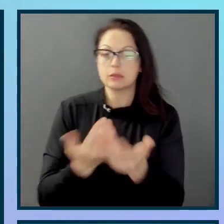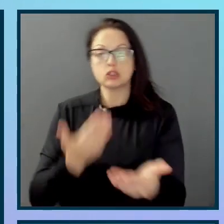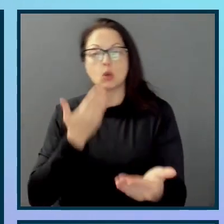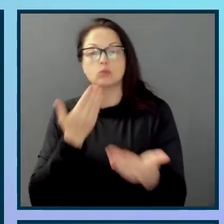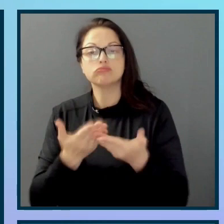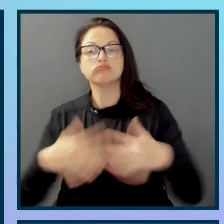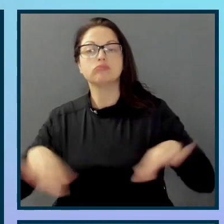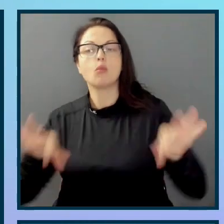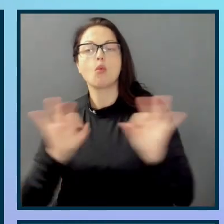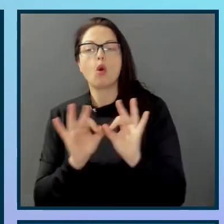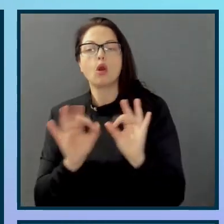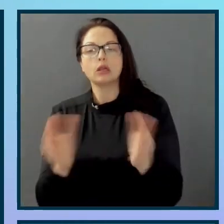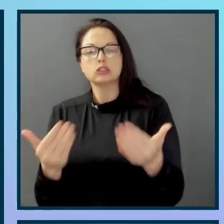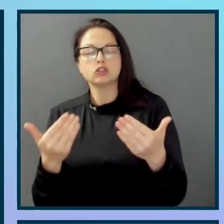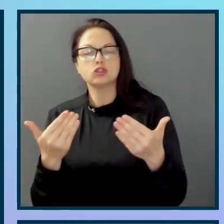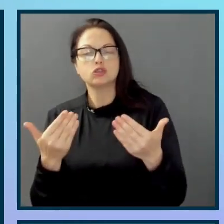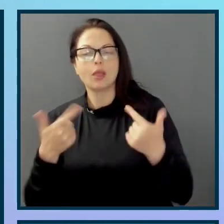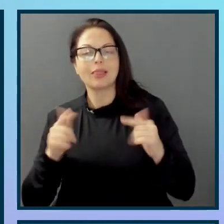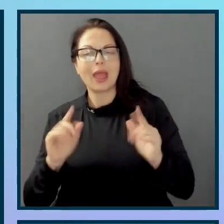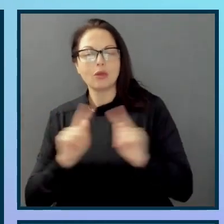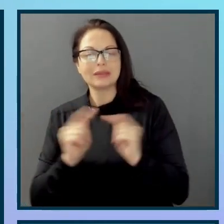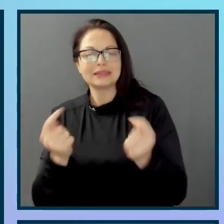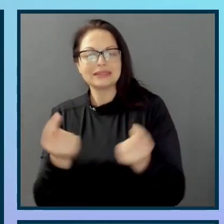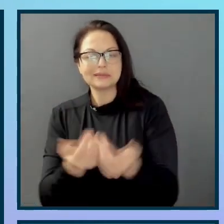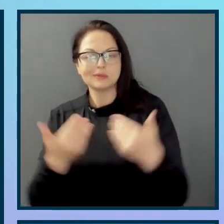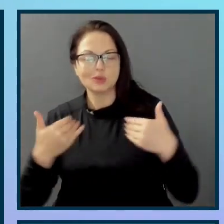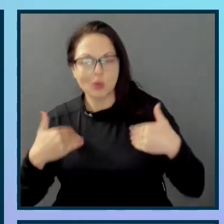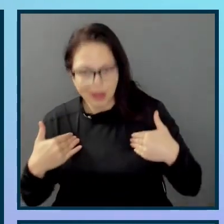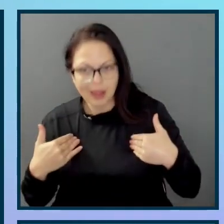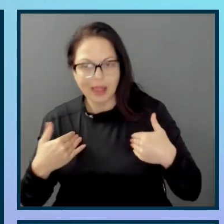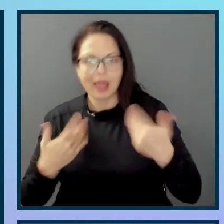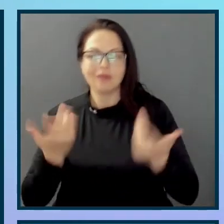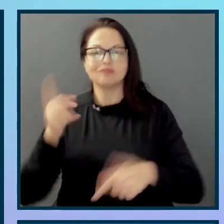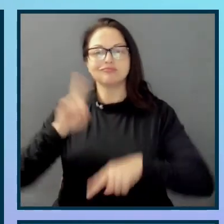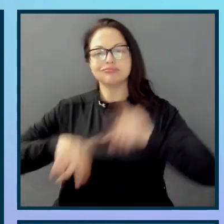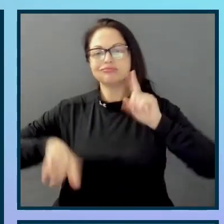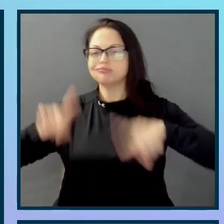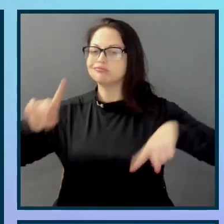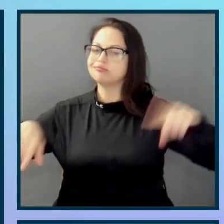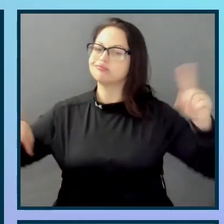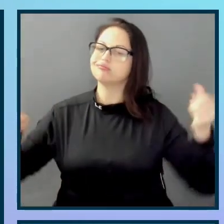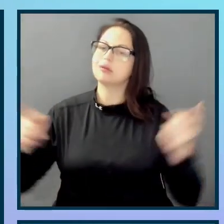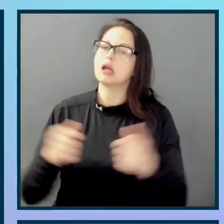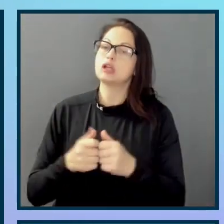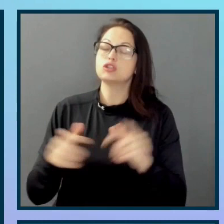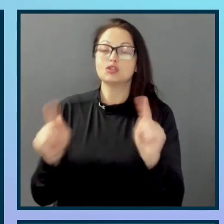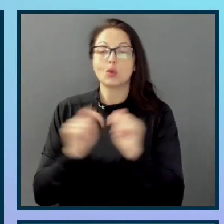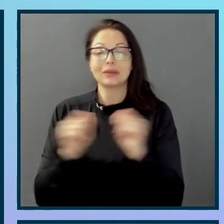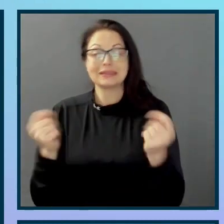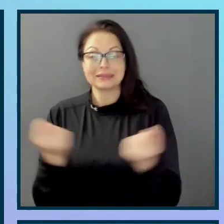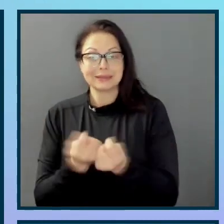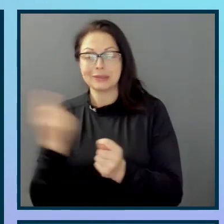to interact with people with disabilities. And use that experience to turn the team members into allies for accessibility,